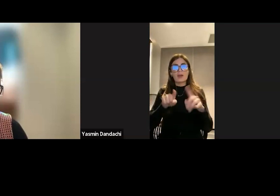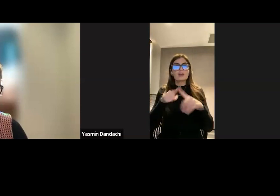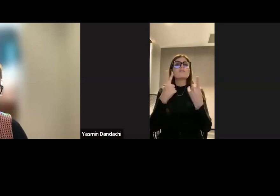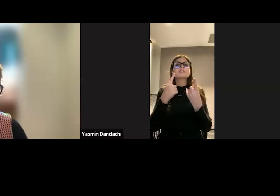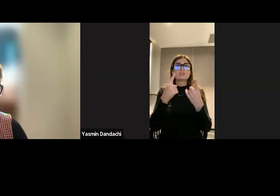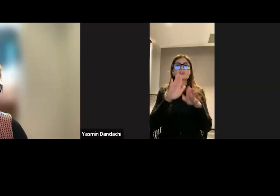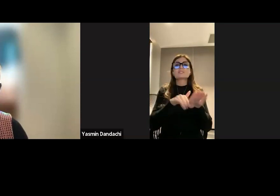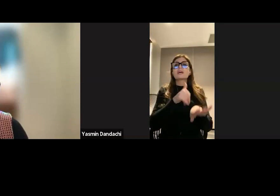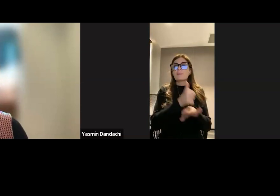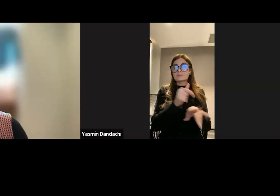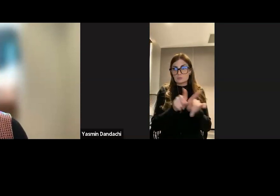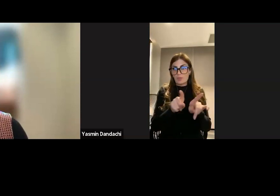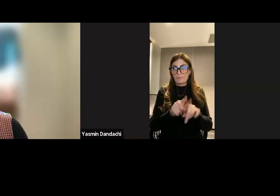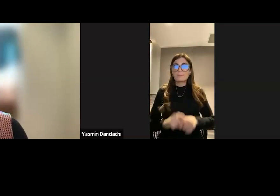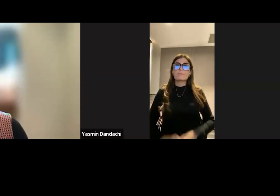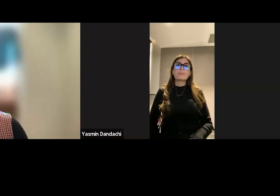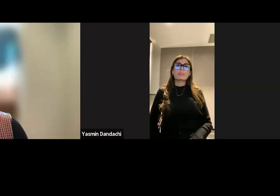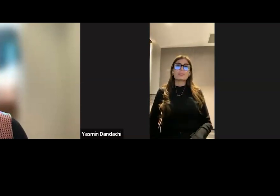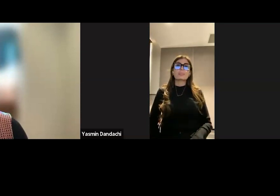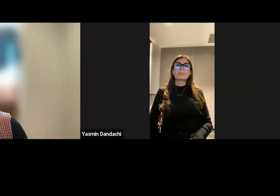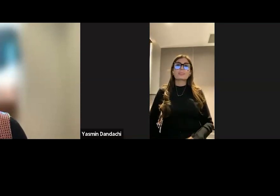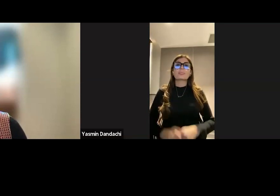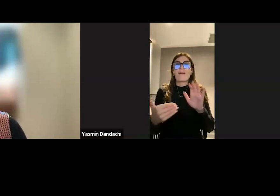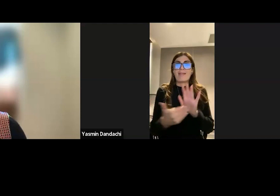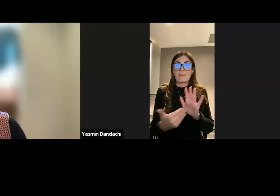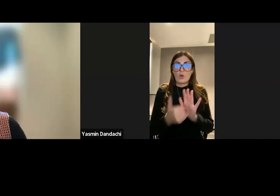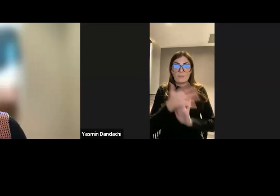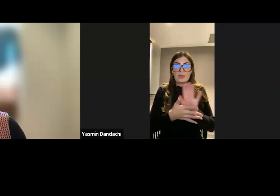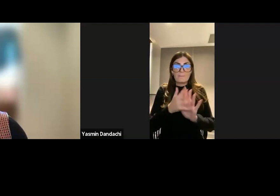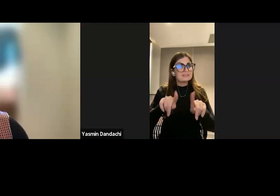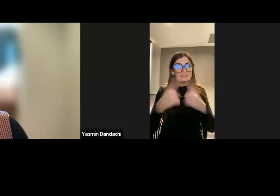The present day, the term means different things in different contexts,